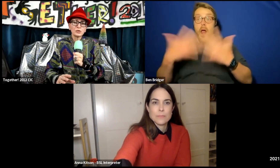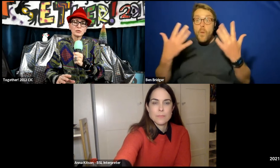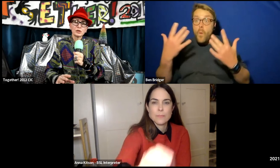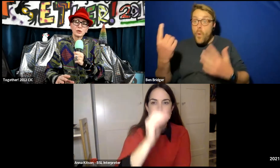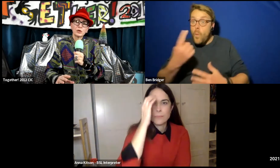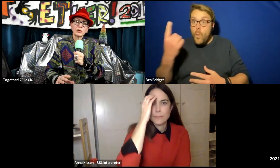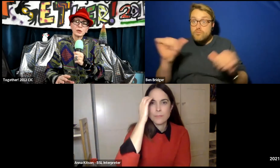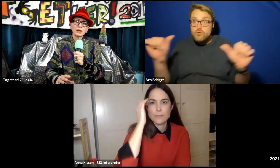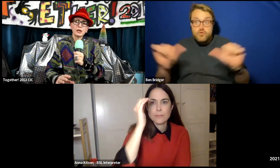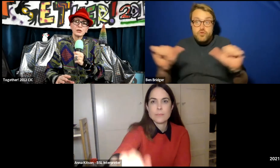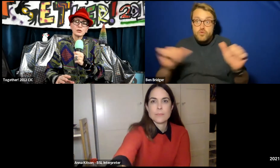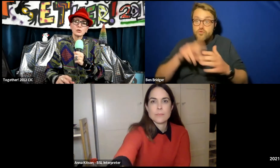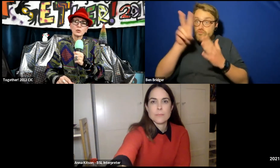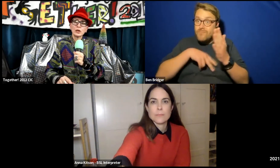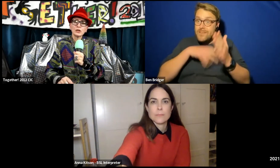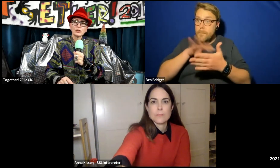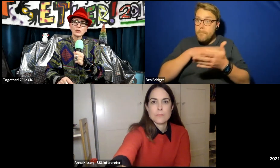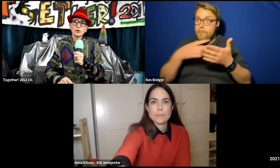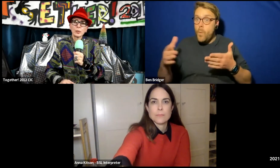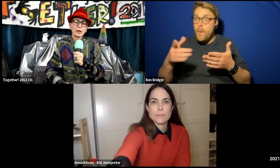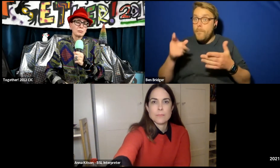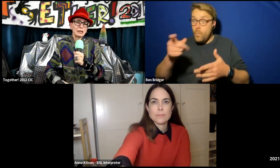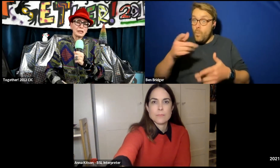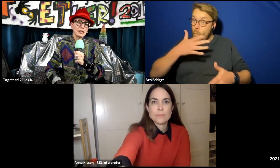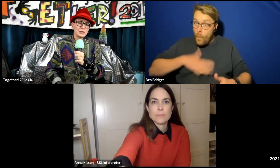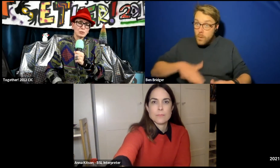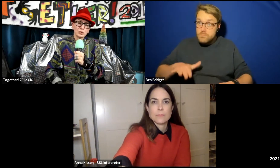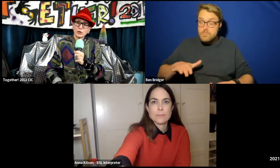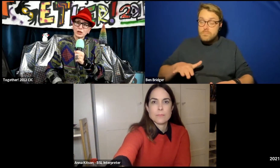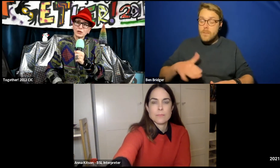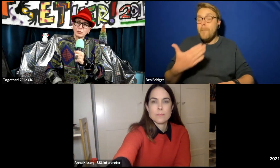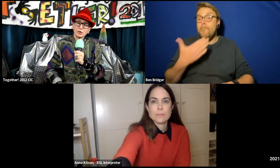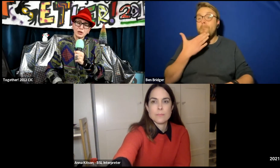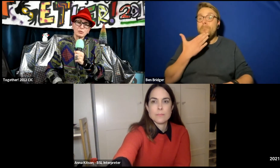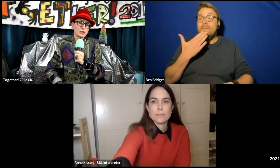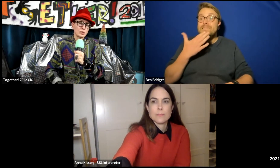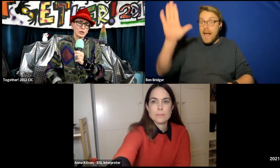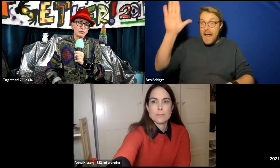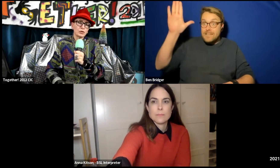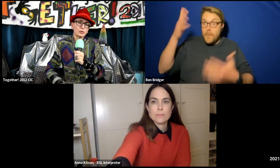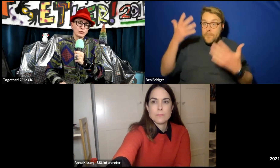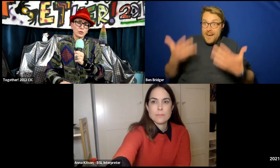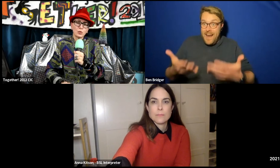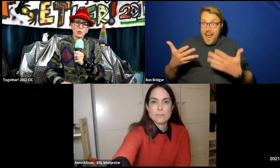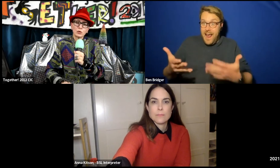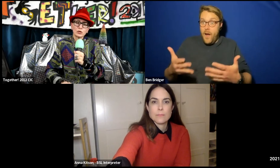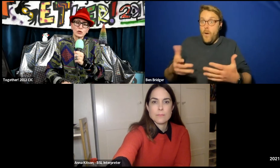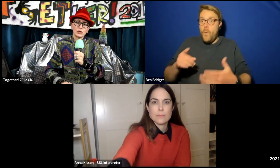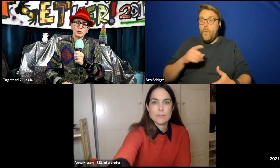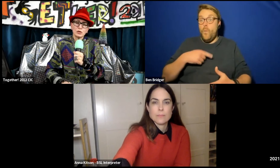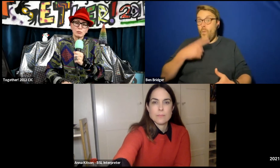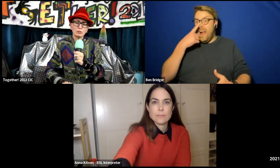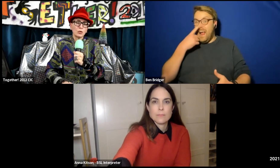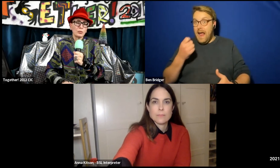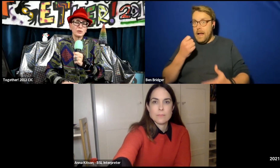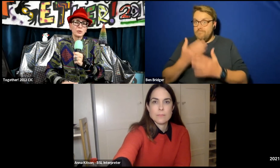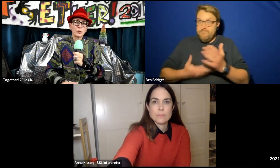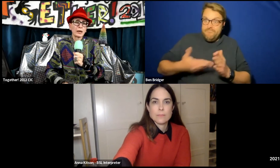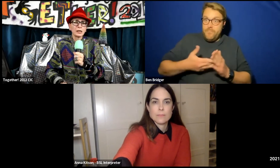haven't read a poem and you are willing to, please put your hand up now, we will have room for one or two more people.